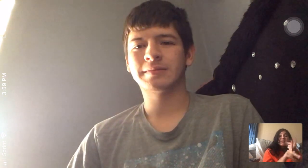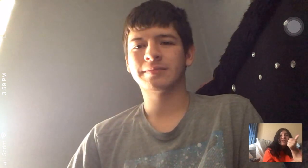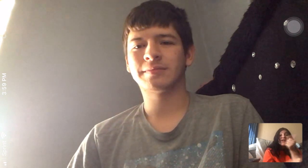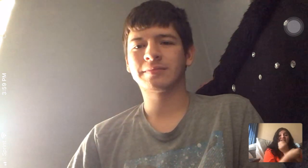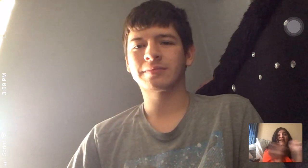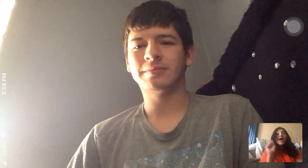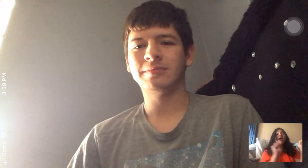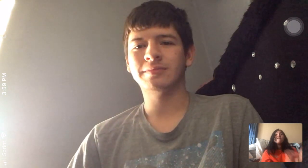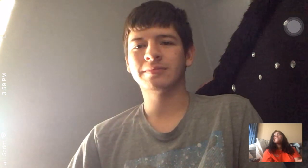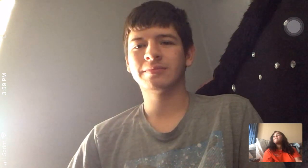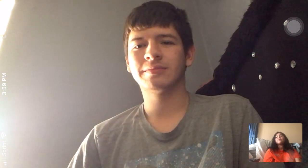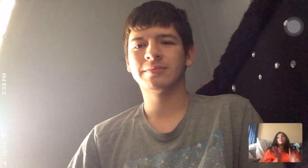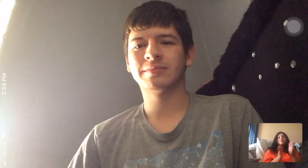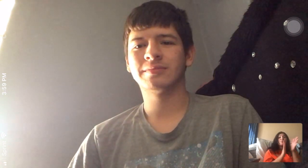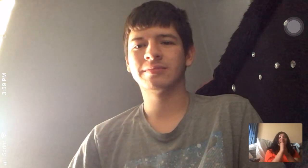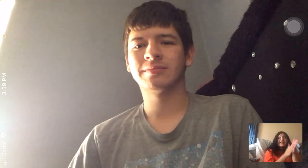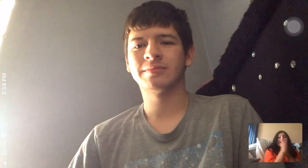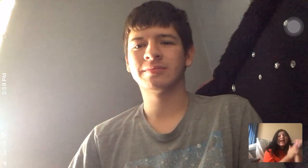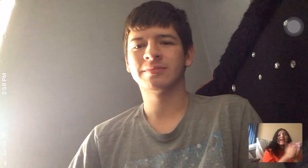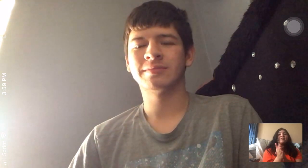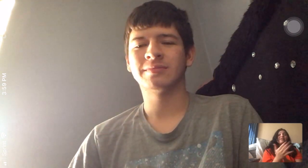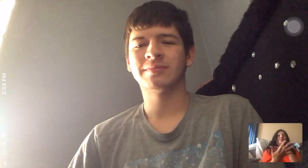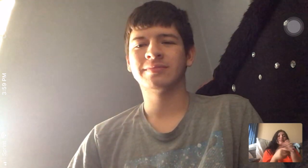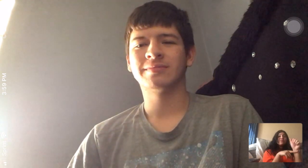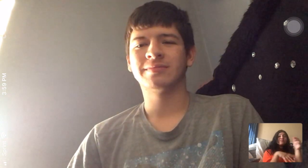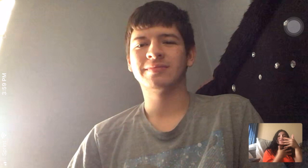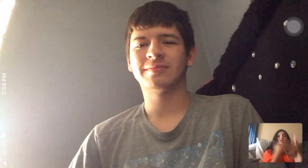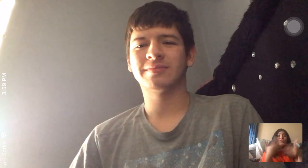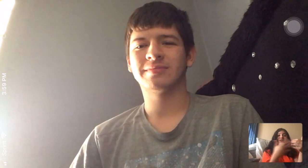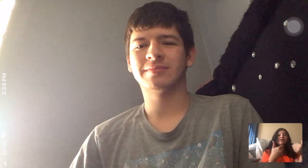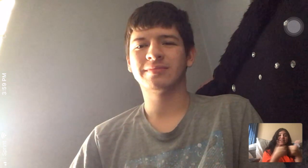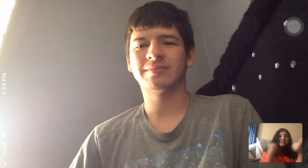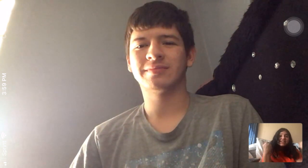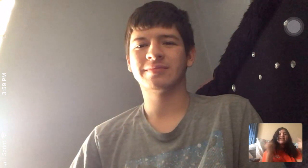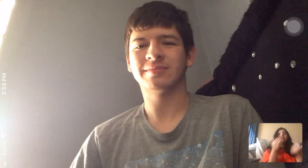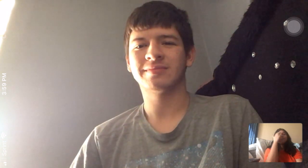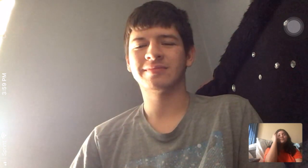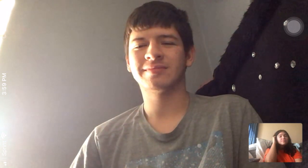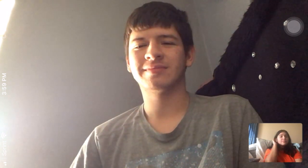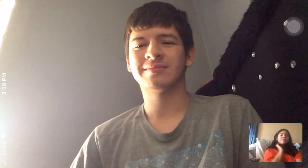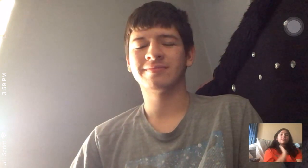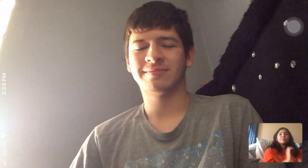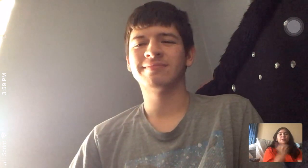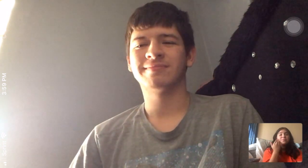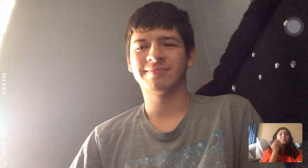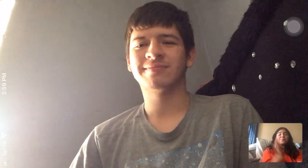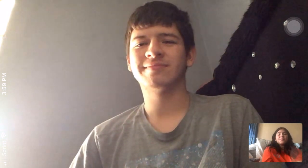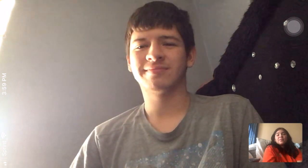But, keep yourself safe. Wash your hands. Practice social distancing.